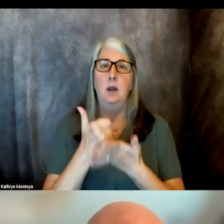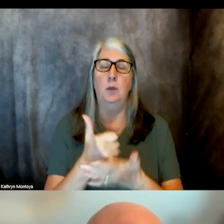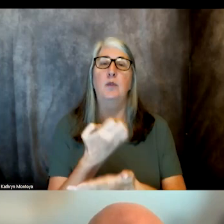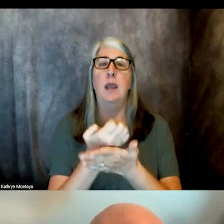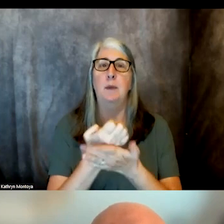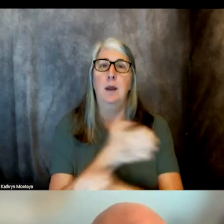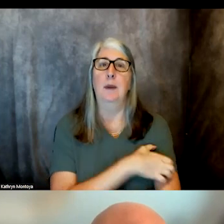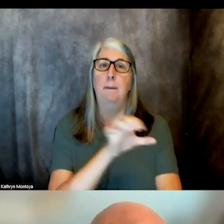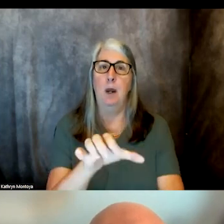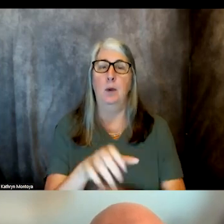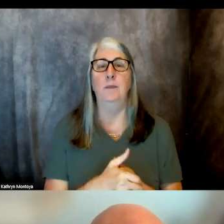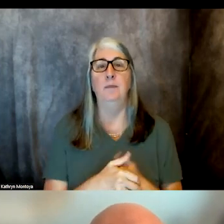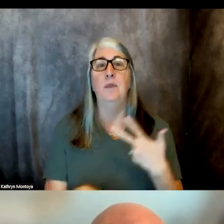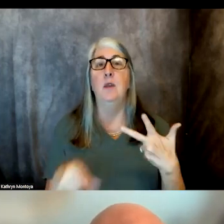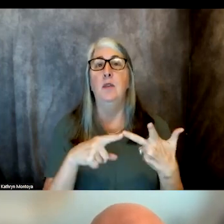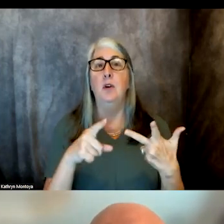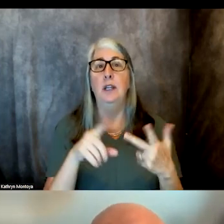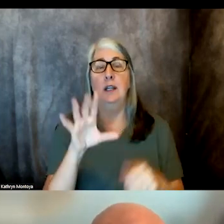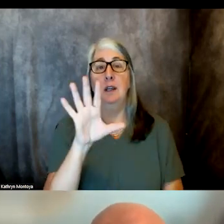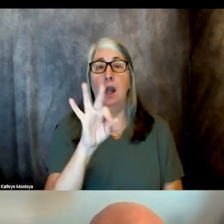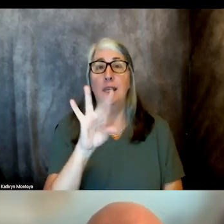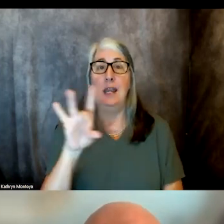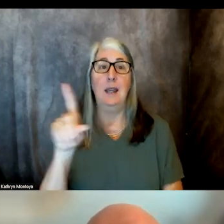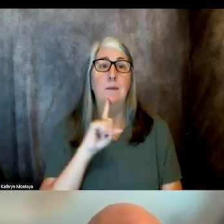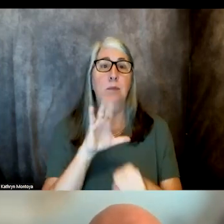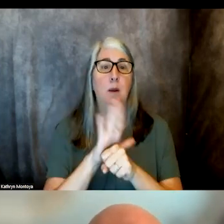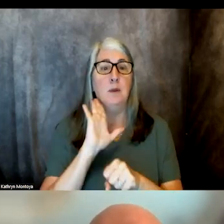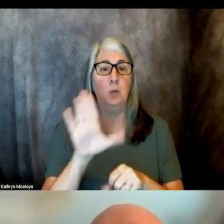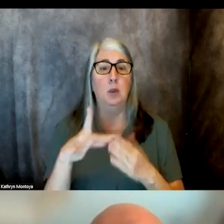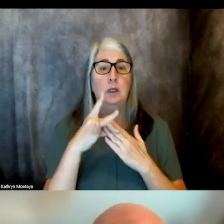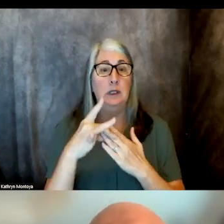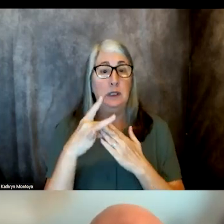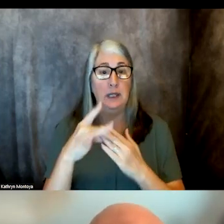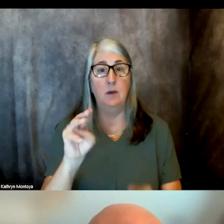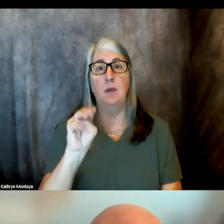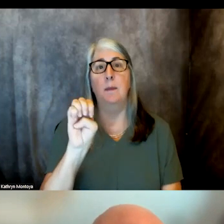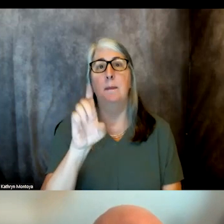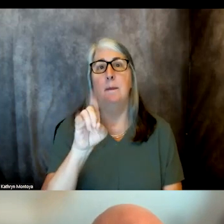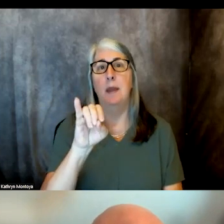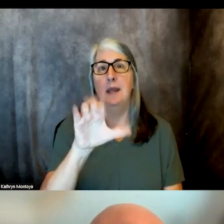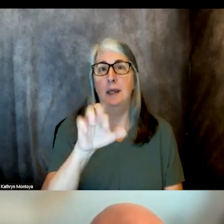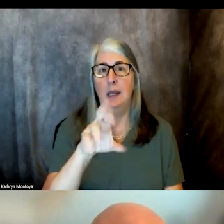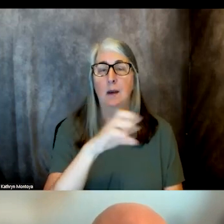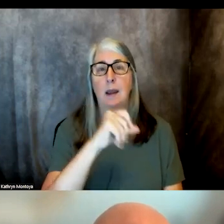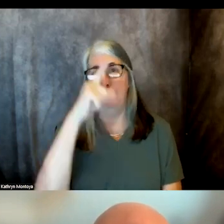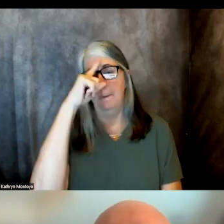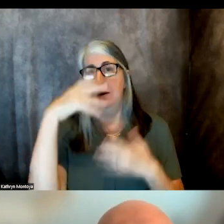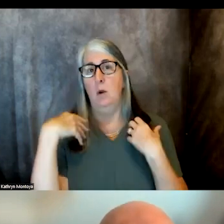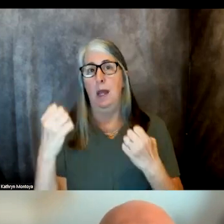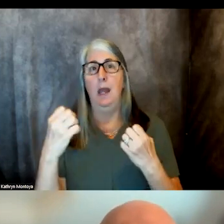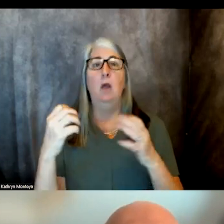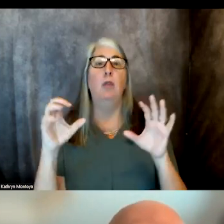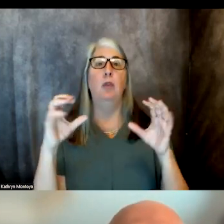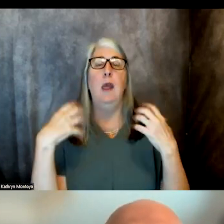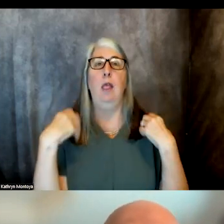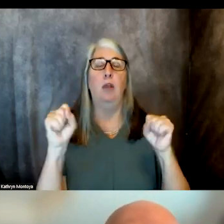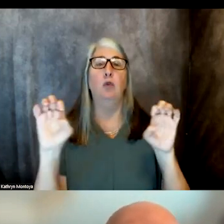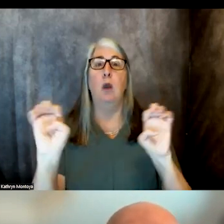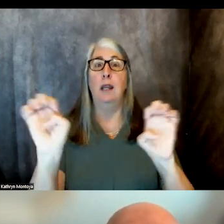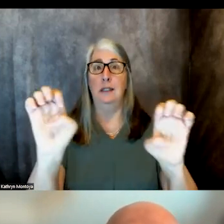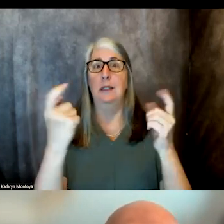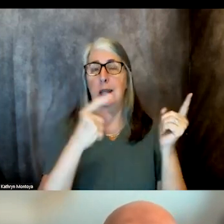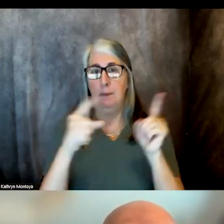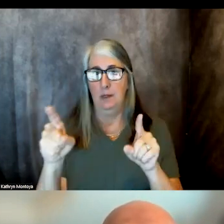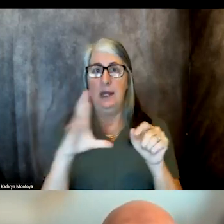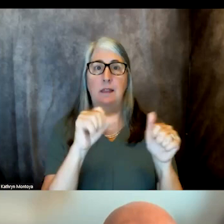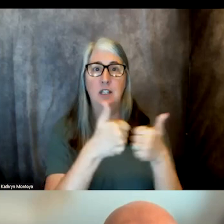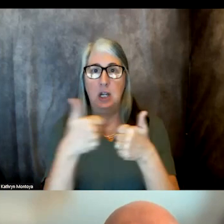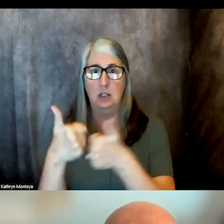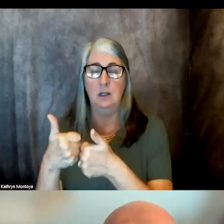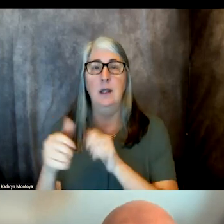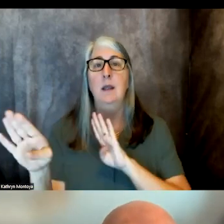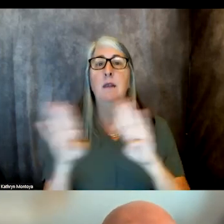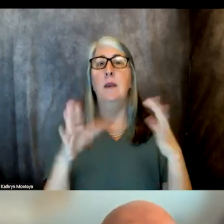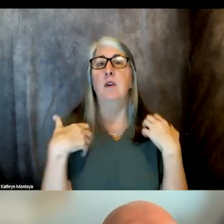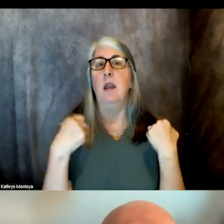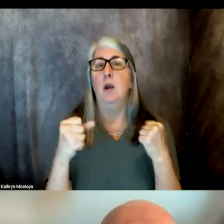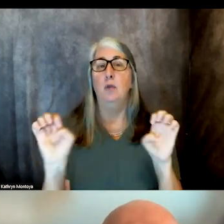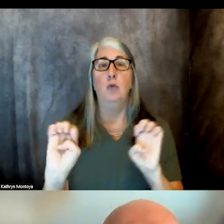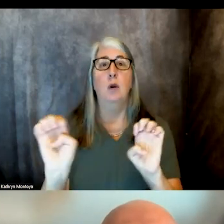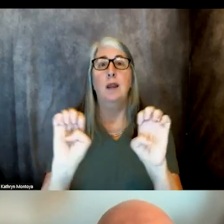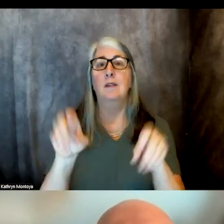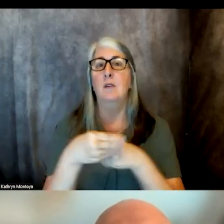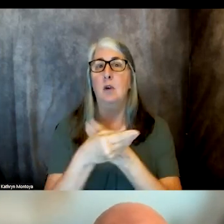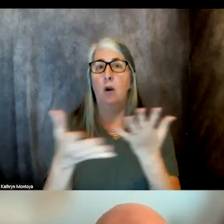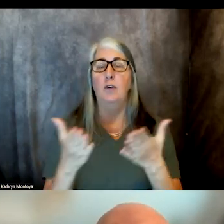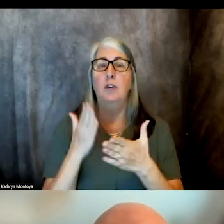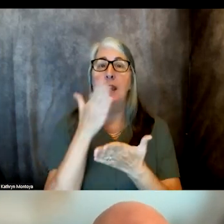THIRDLY, THE BEHAVIORAL HEALTH CRISIS SYSTEM HELPS PEOPLE FROM